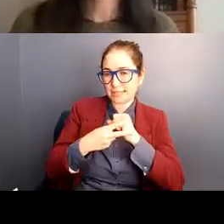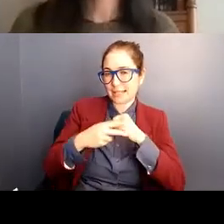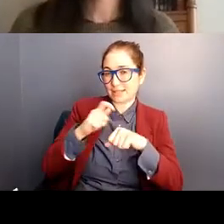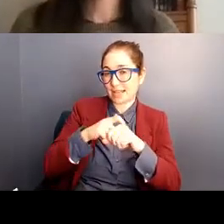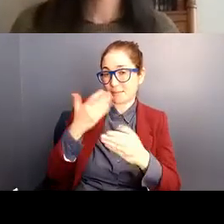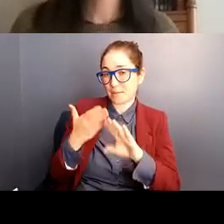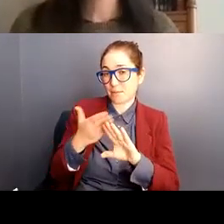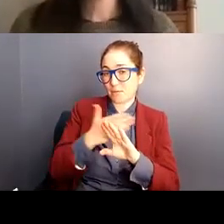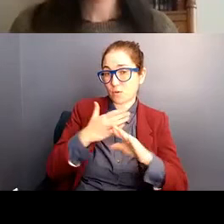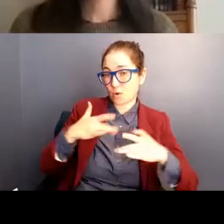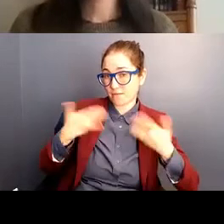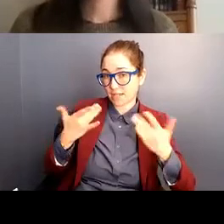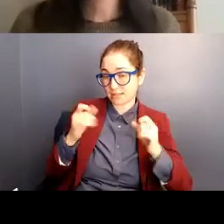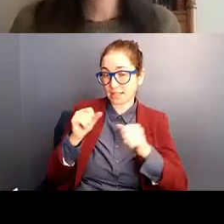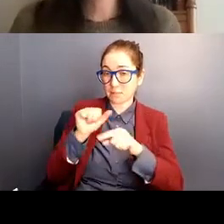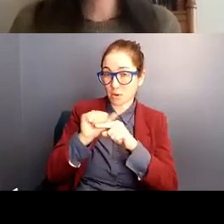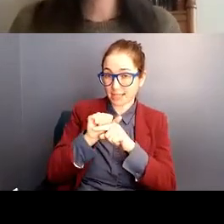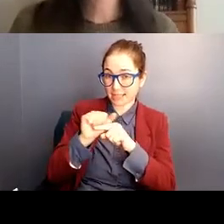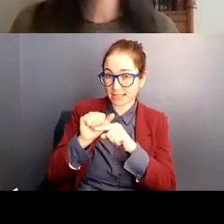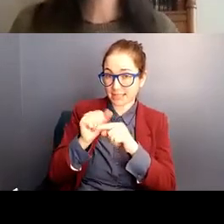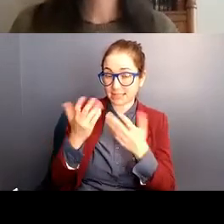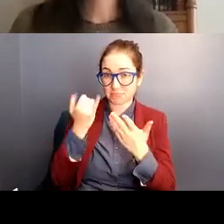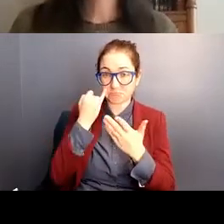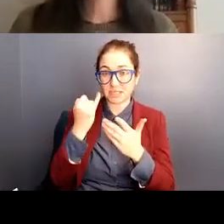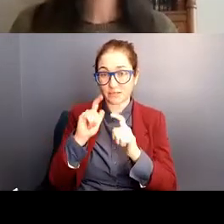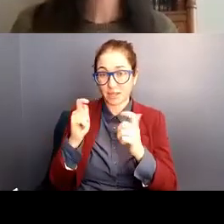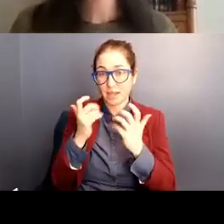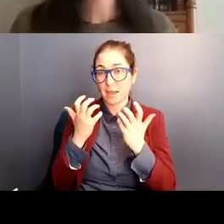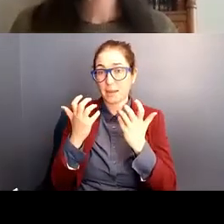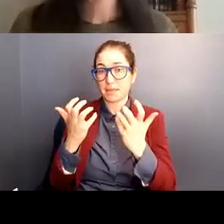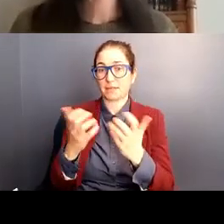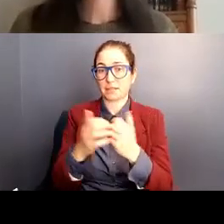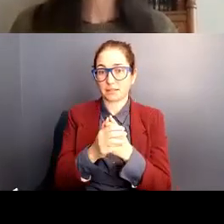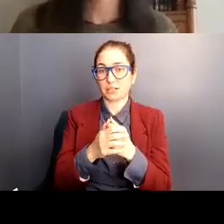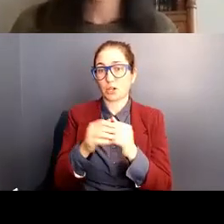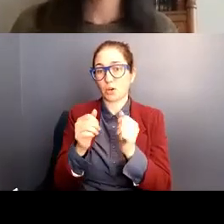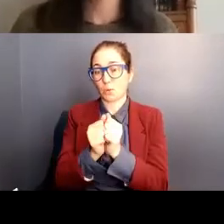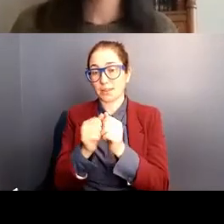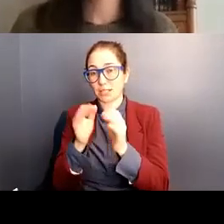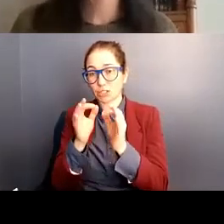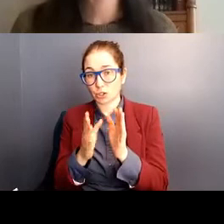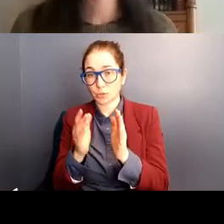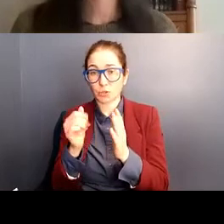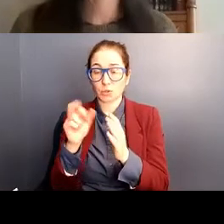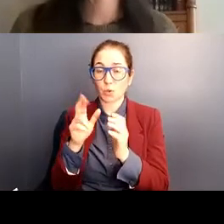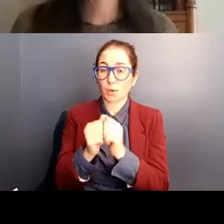the event starts to practice. And if it's a big event, do a dress rehearsal with the interpreters to make sure everything's working